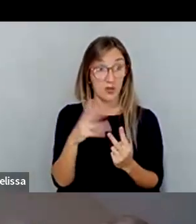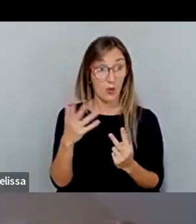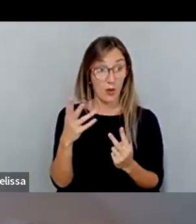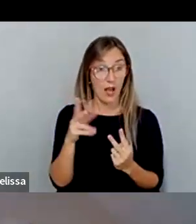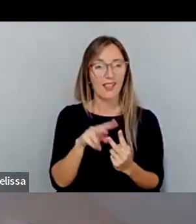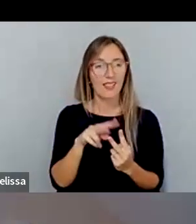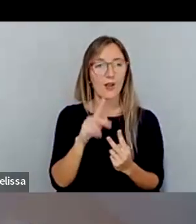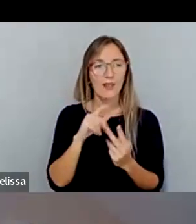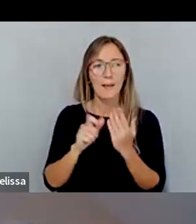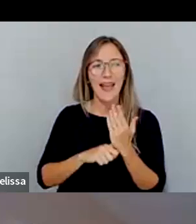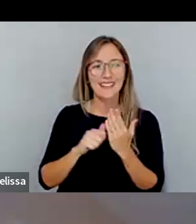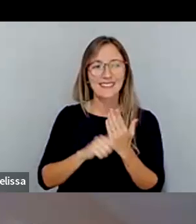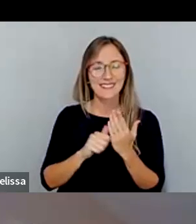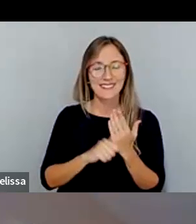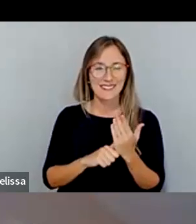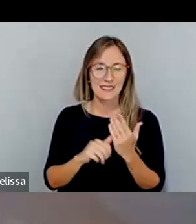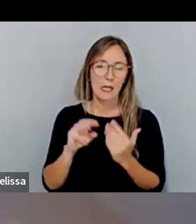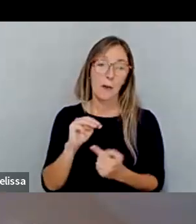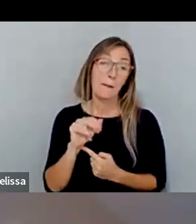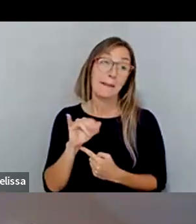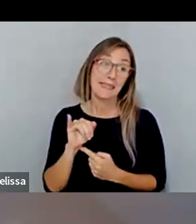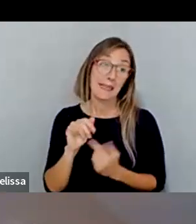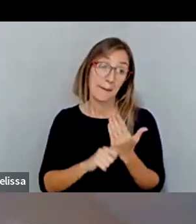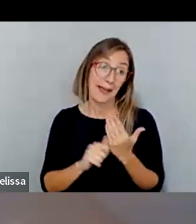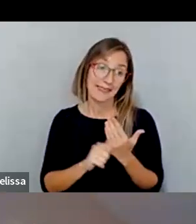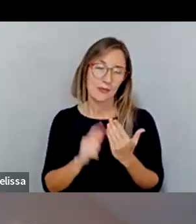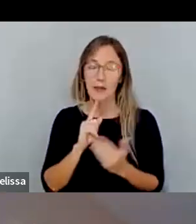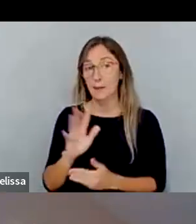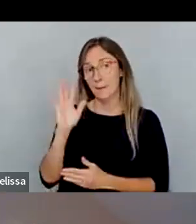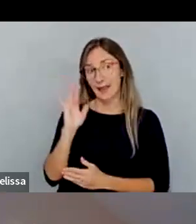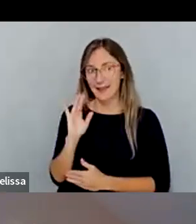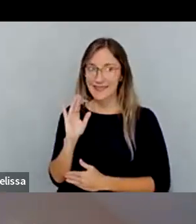rag in the mouth. I am supposed to be sending them to Fred Pelka who is going to try to get them archived.